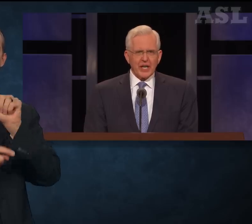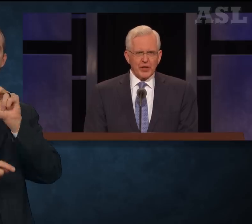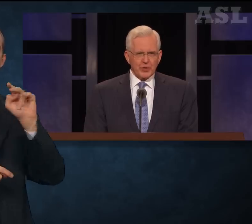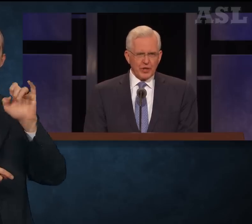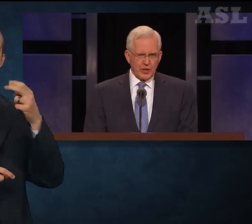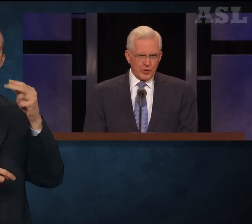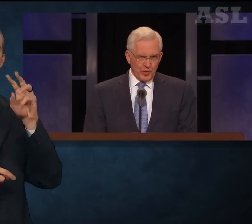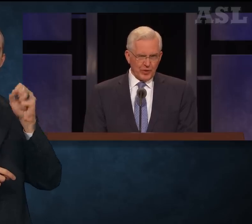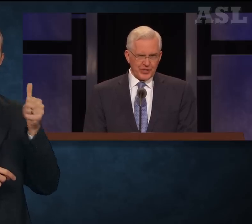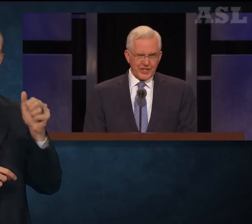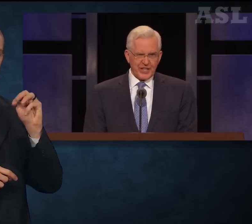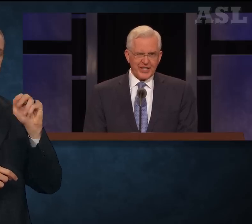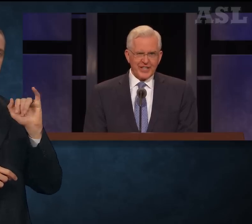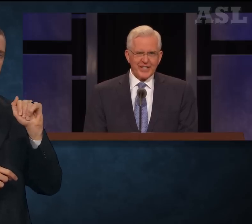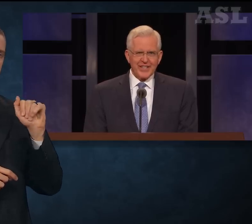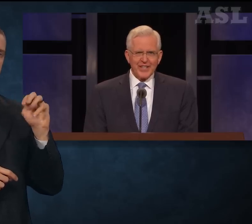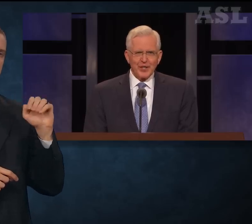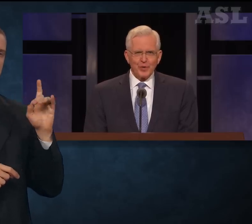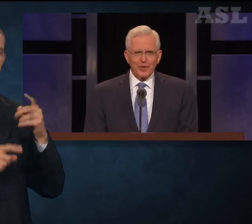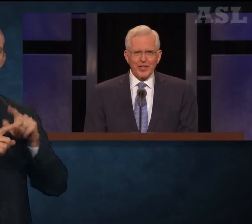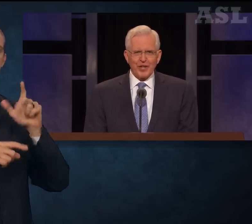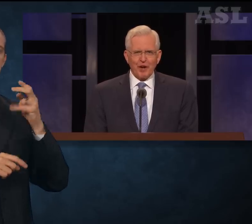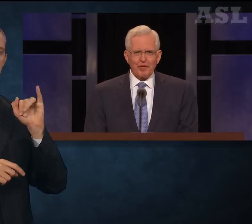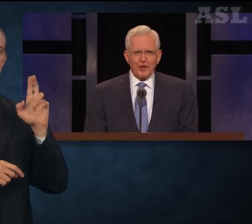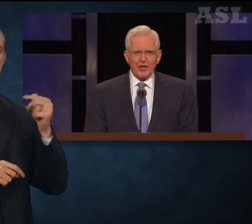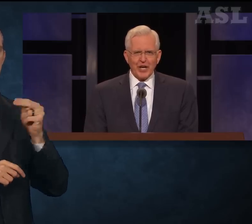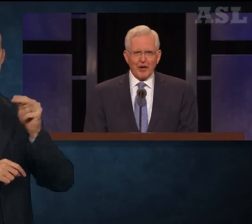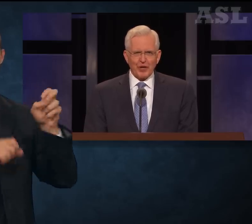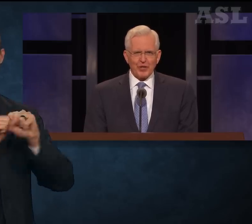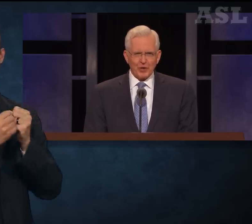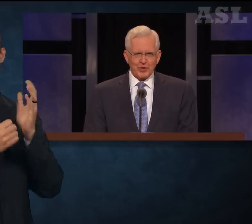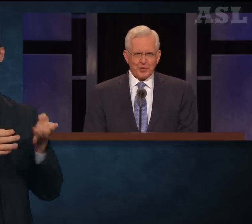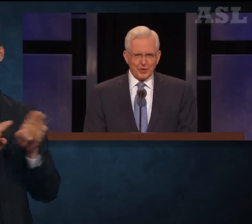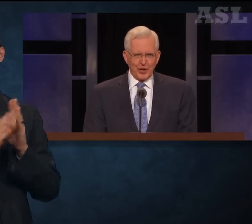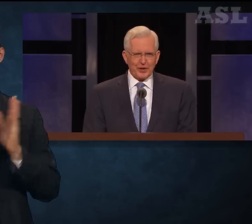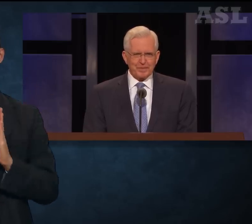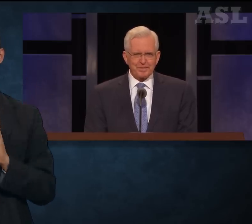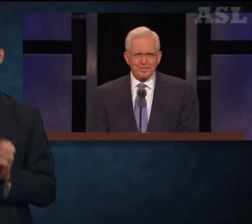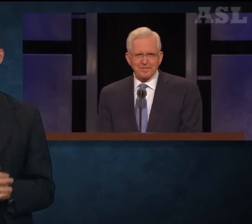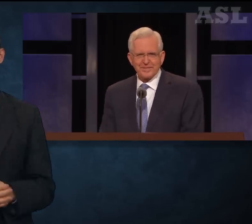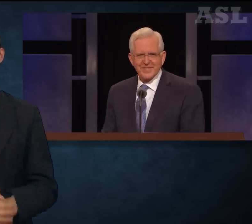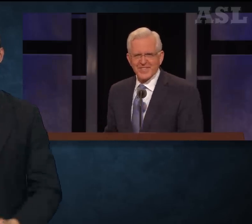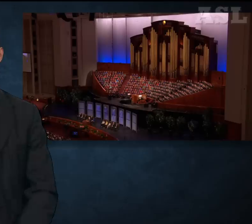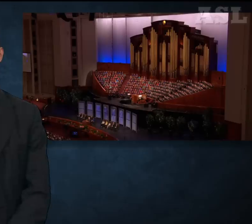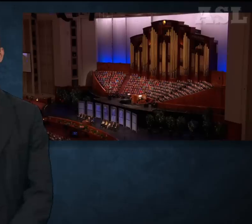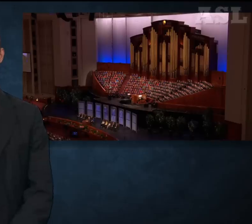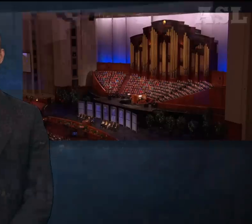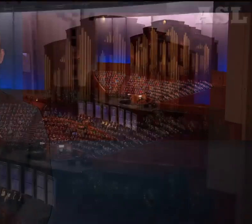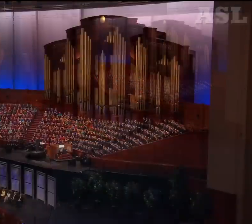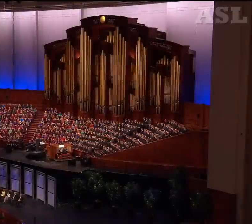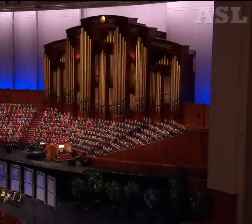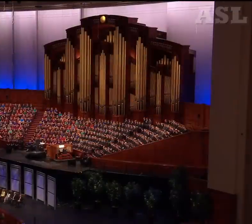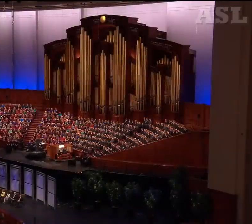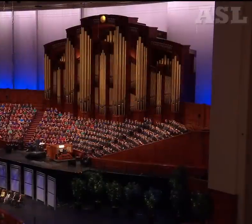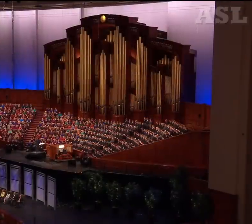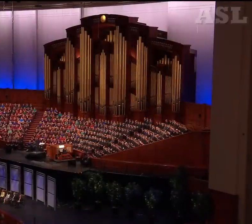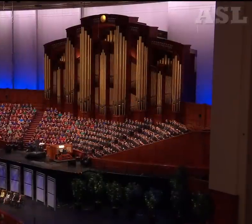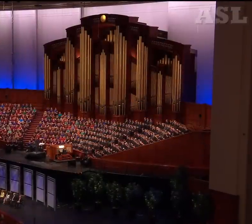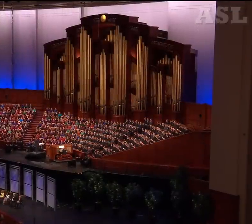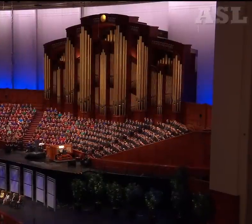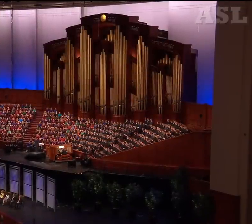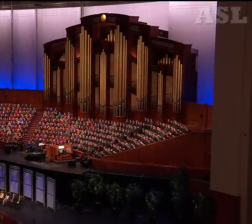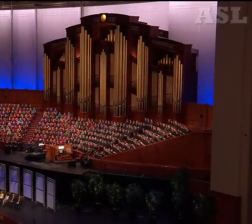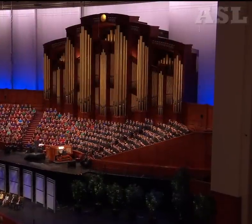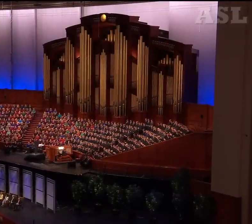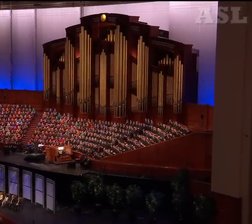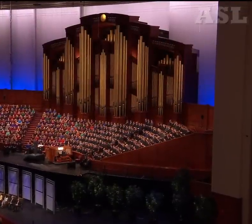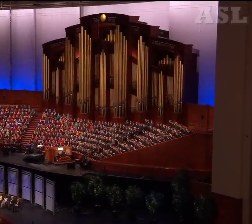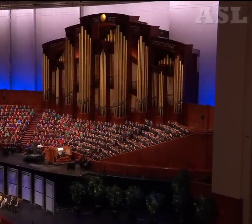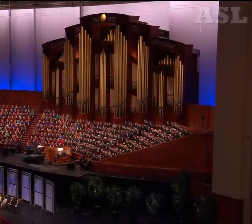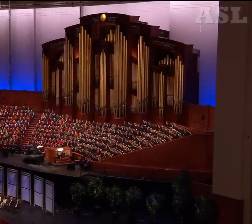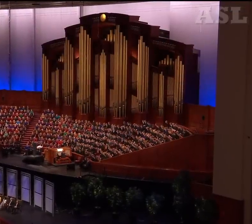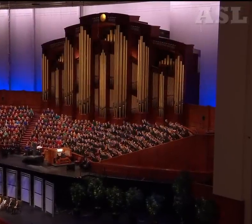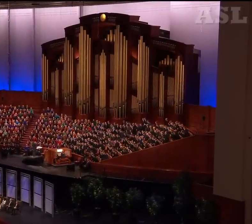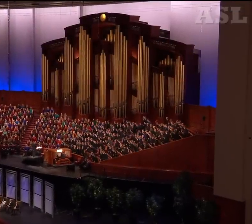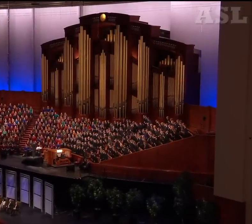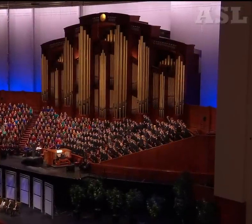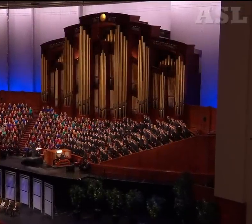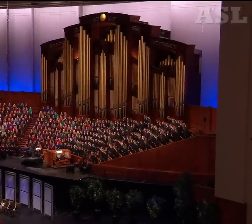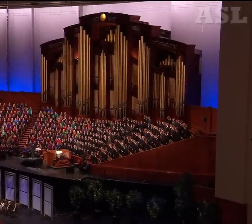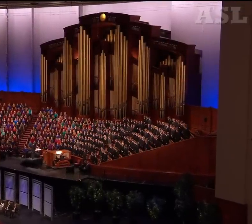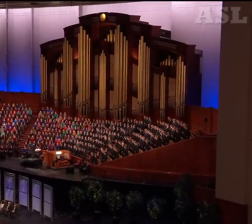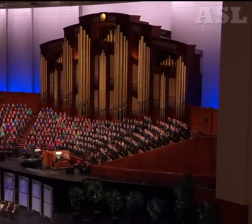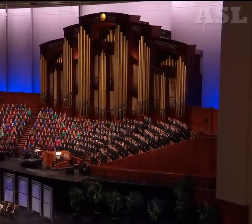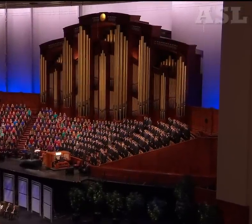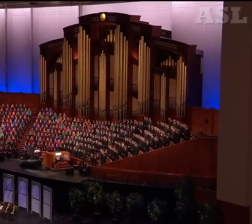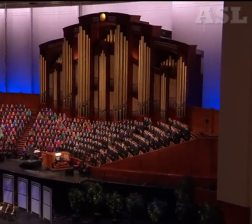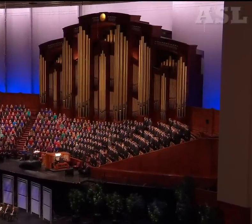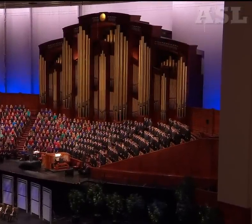FROM THE LEHI UTAH NORTH